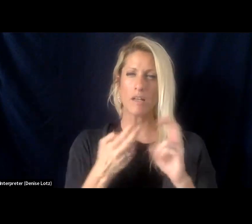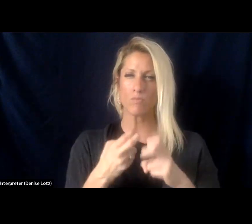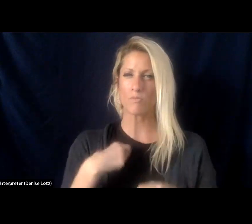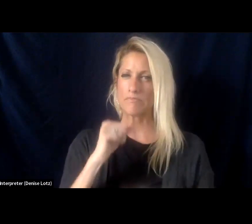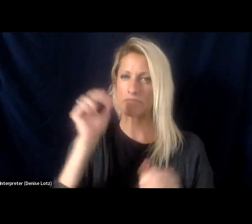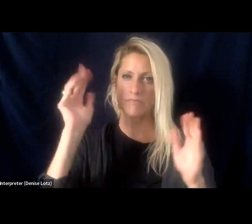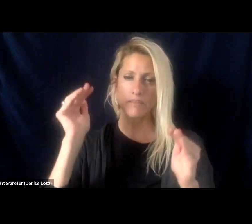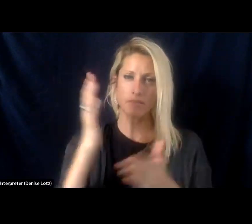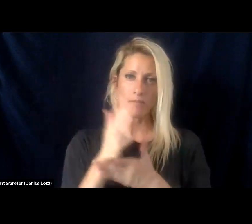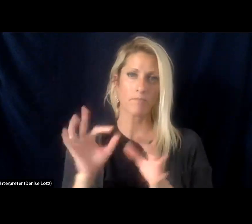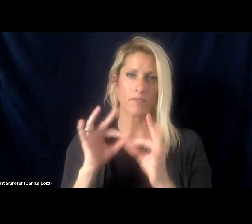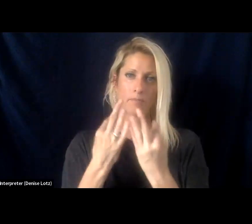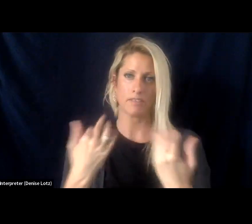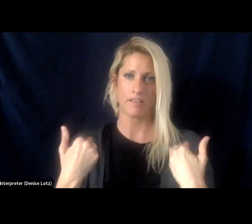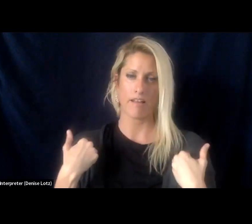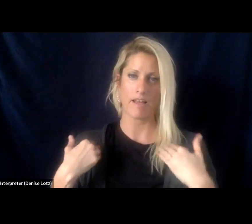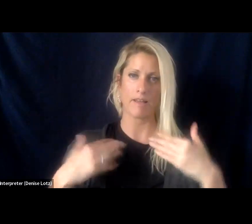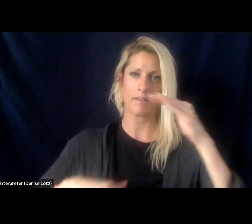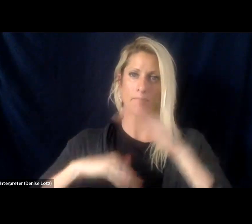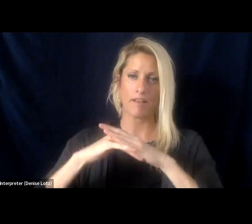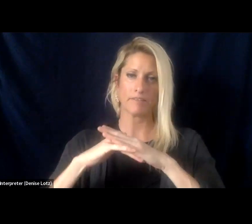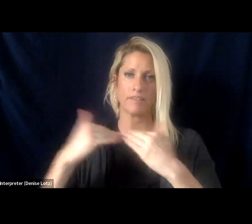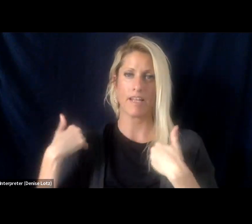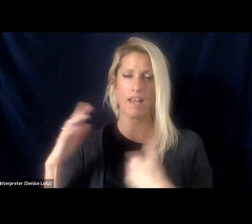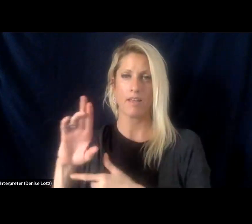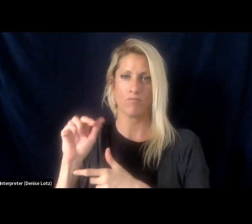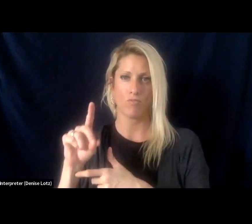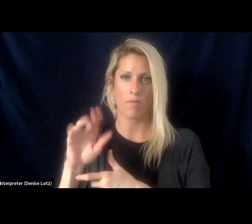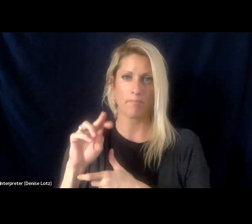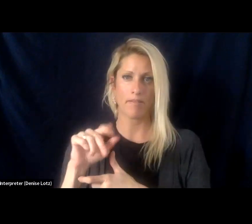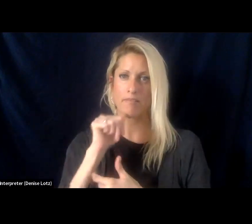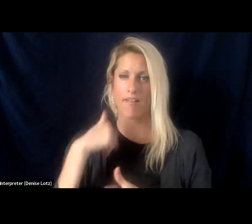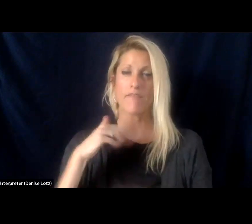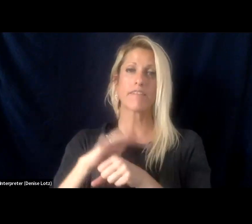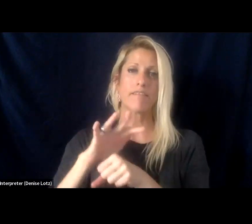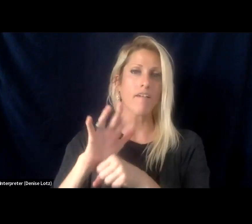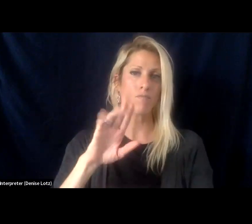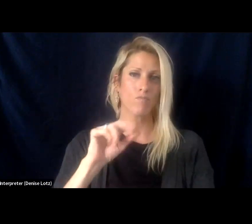capacity already had broadband at home, didn't have enough broadband capacity. Wendy had